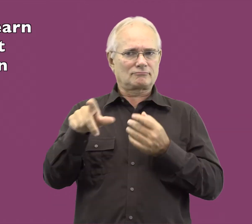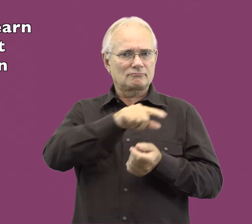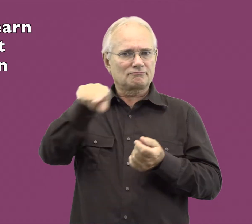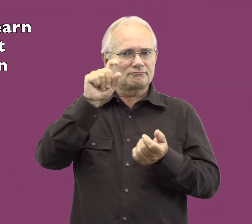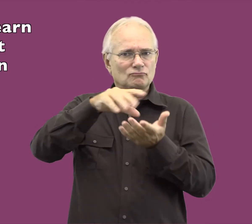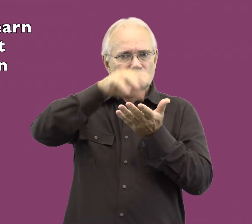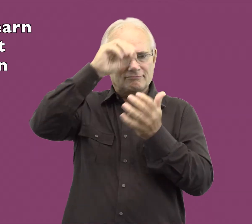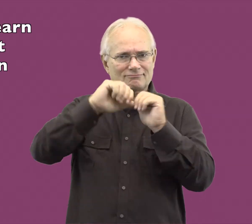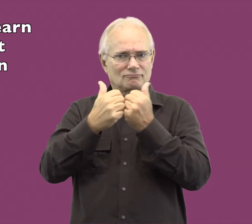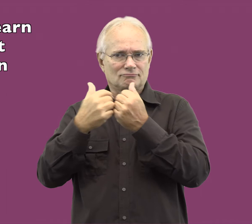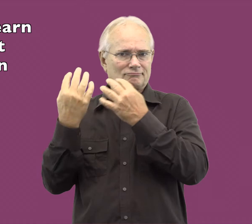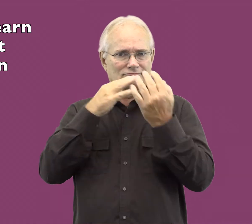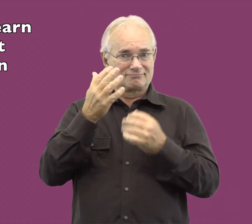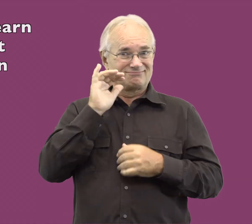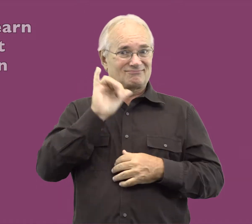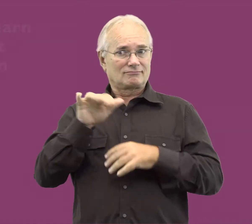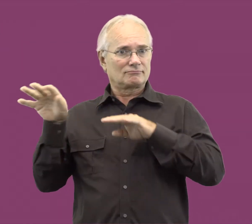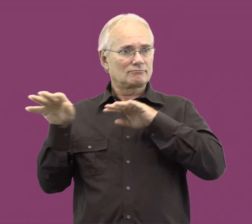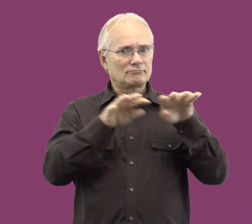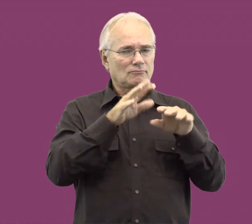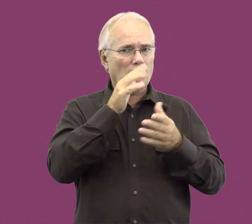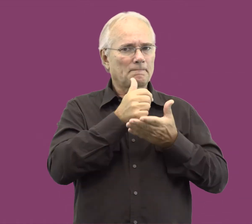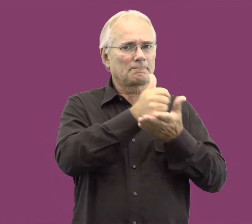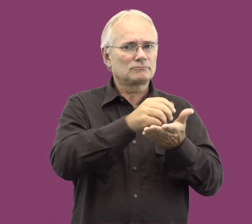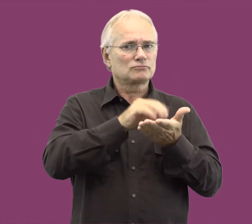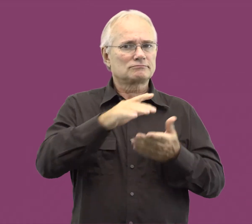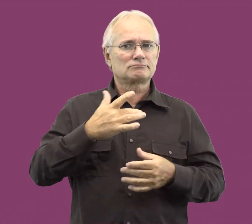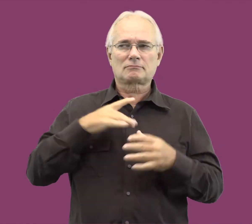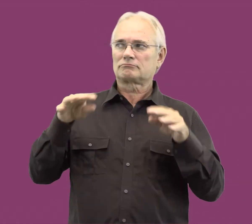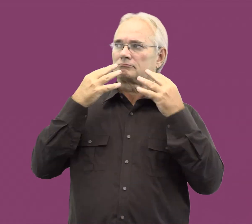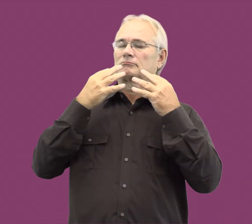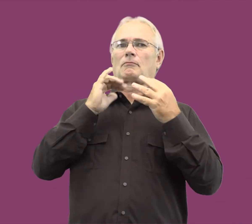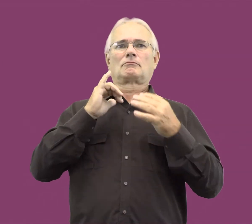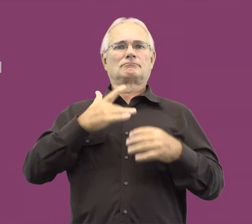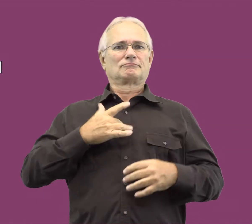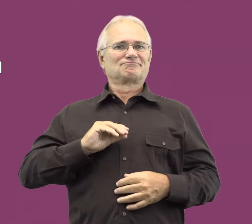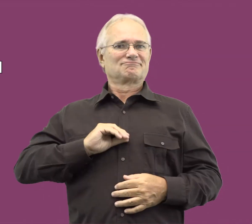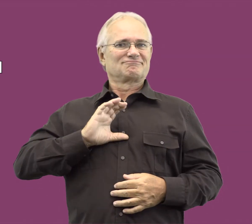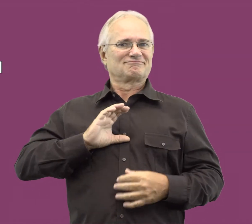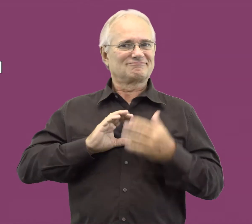Students need to learn how to direct attention. That eye gaze helps students feel their thoughts are valued.